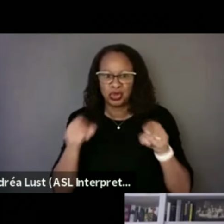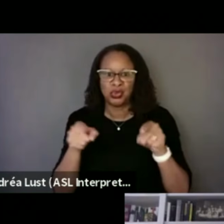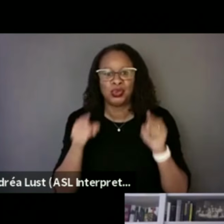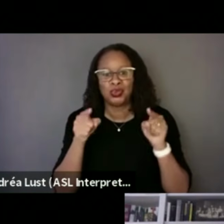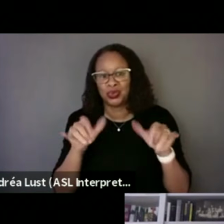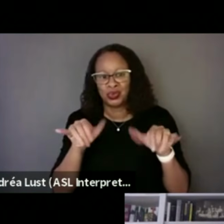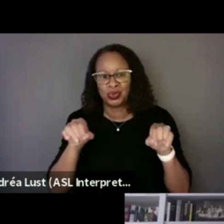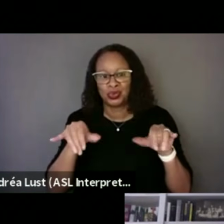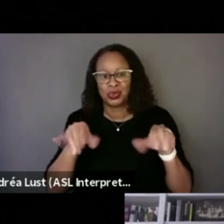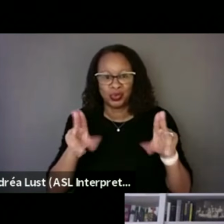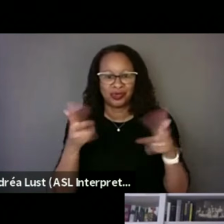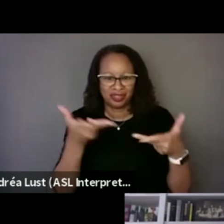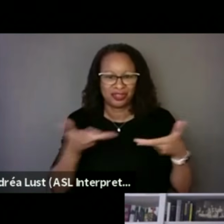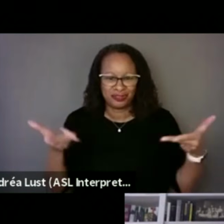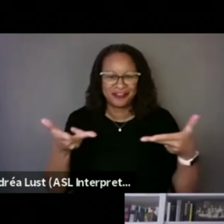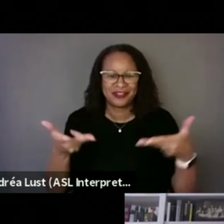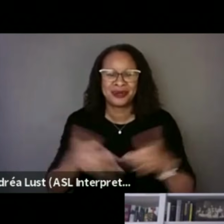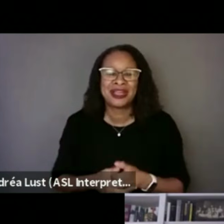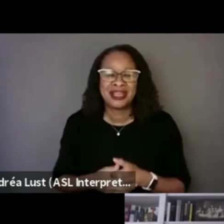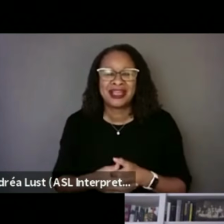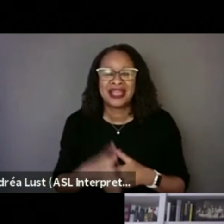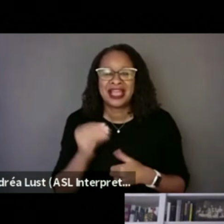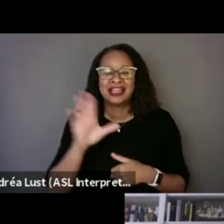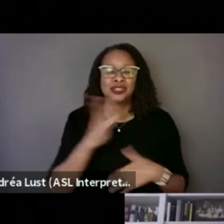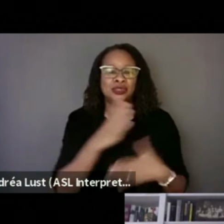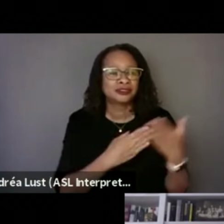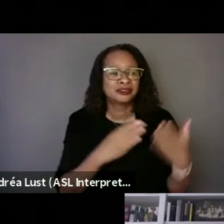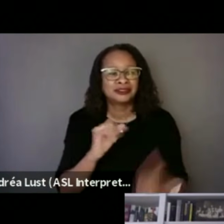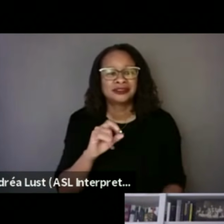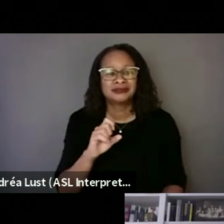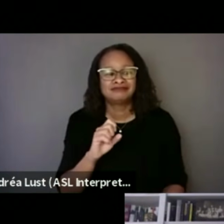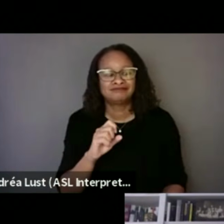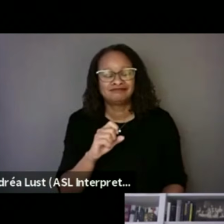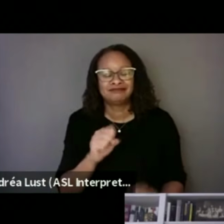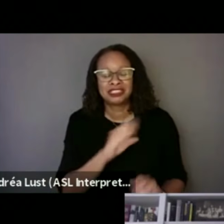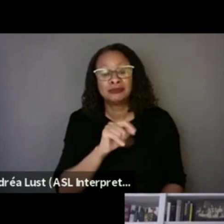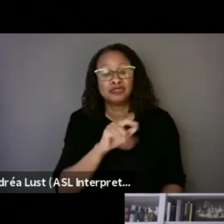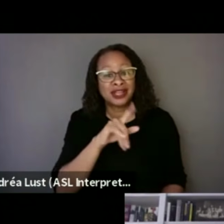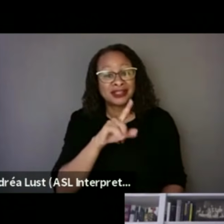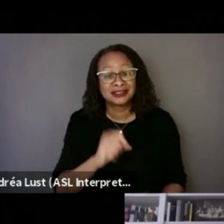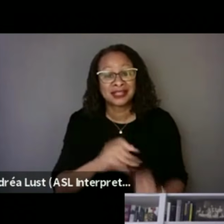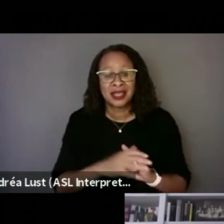the three of you and your subjects. And it's so apparent and just how organic